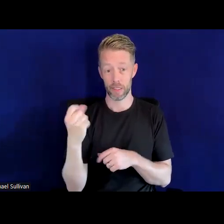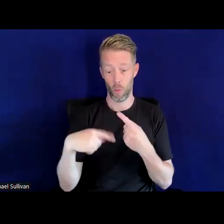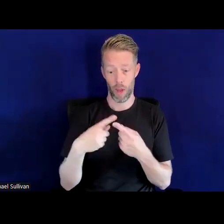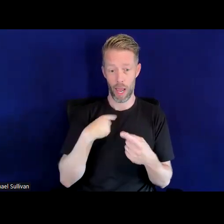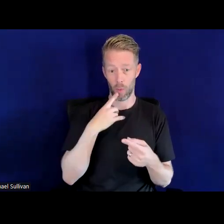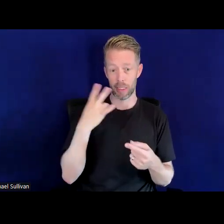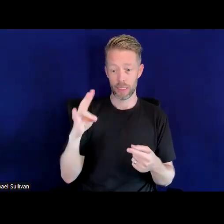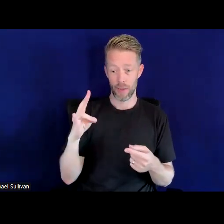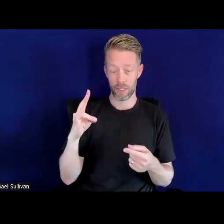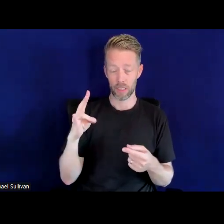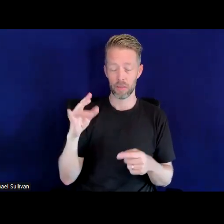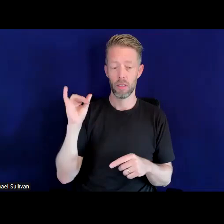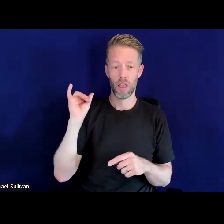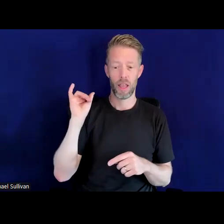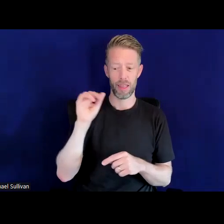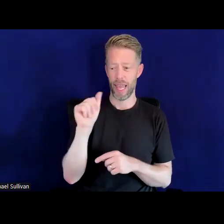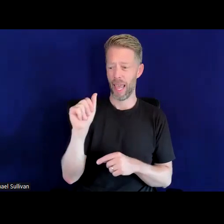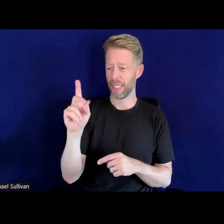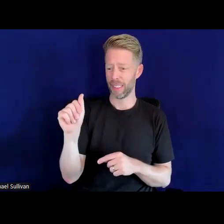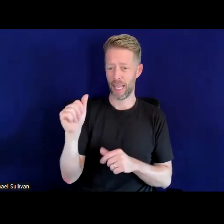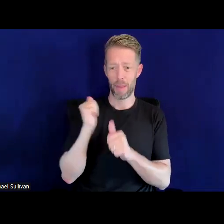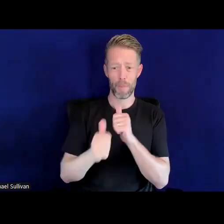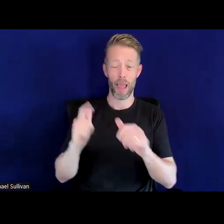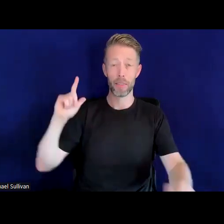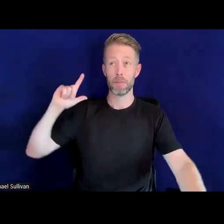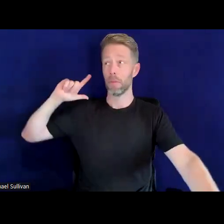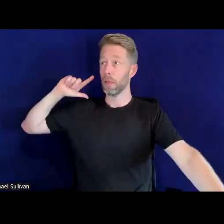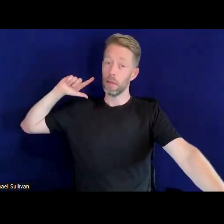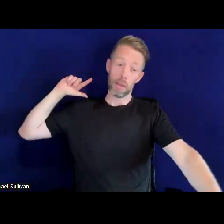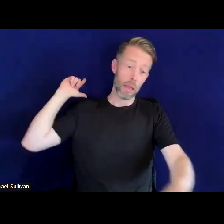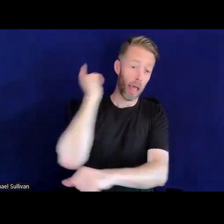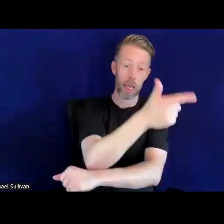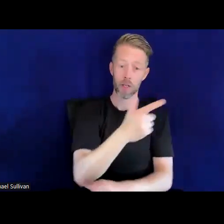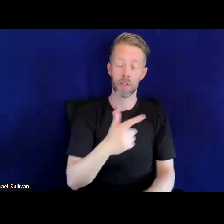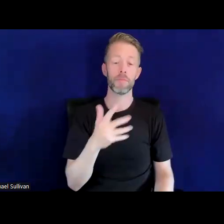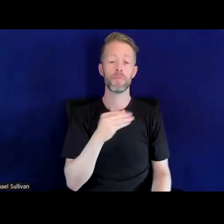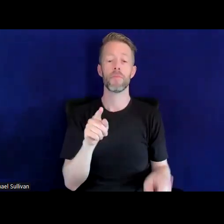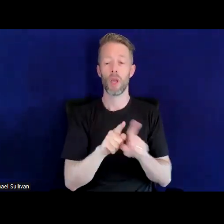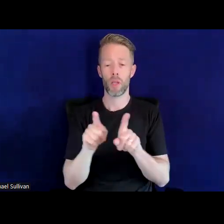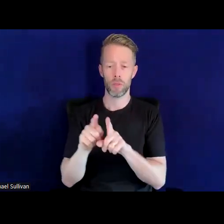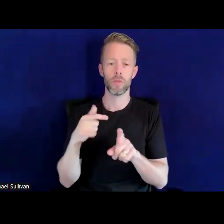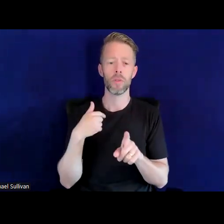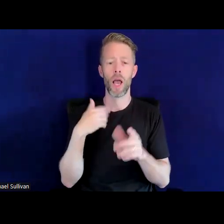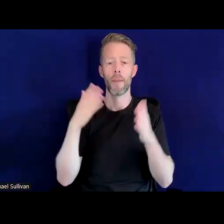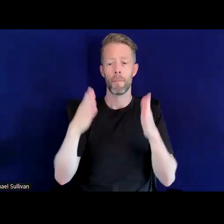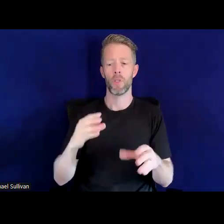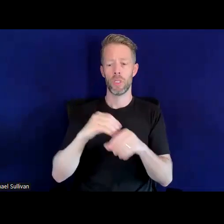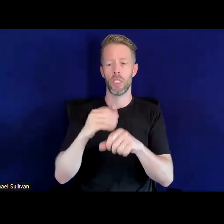7, so that was a long time before the ADA was passed. You know, I also am in recovery from